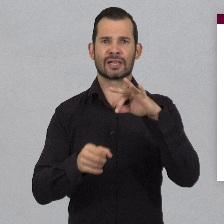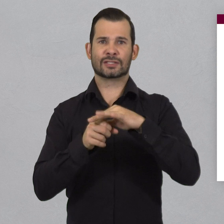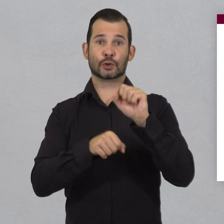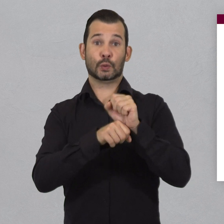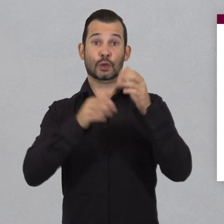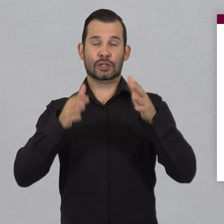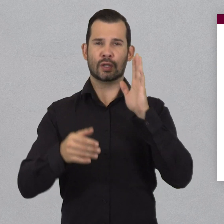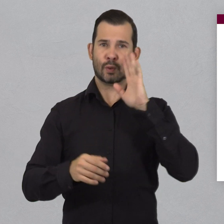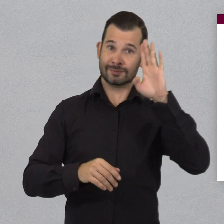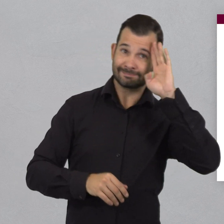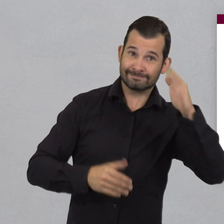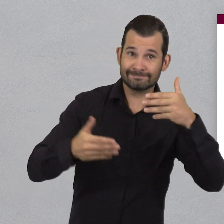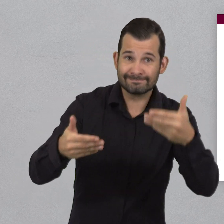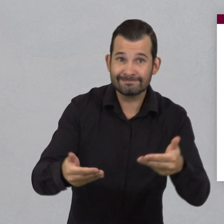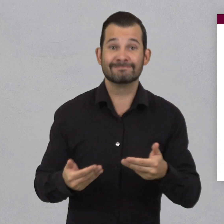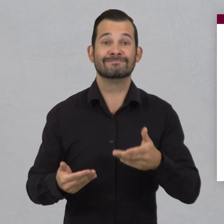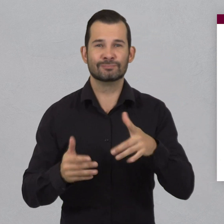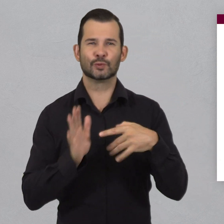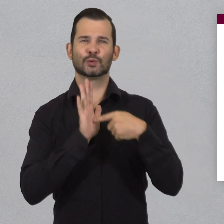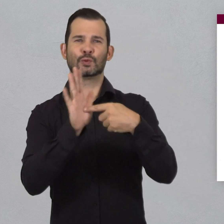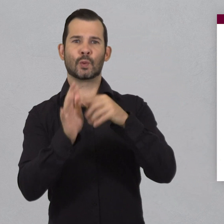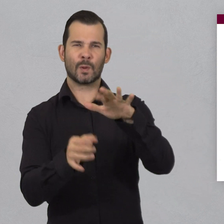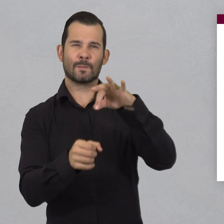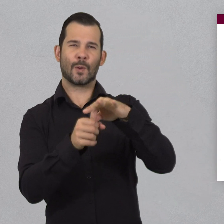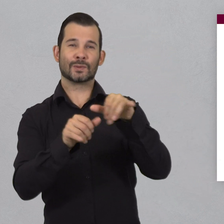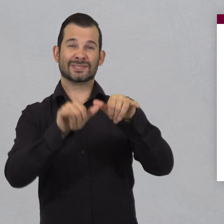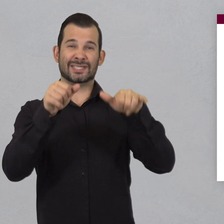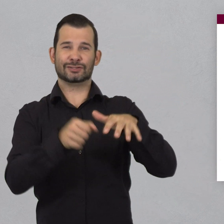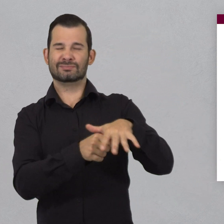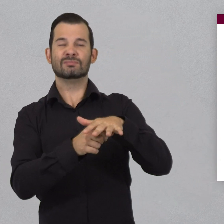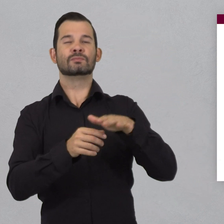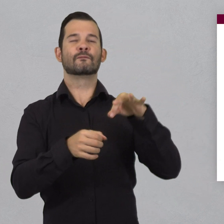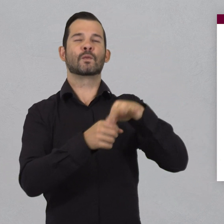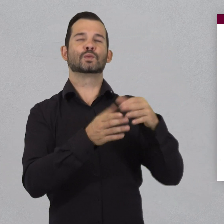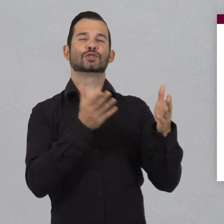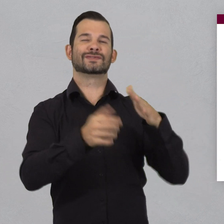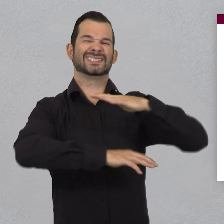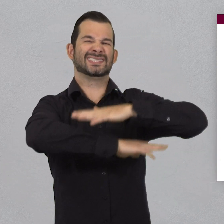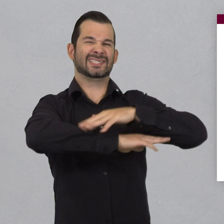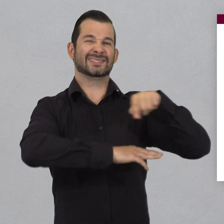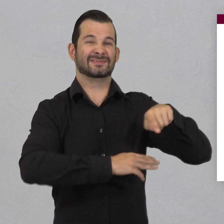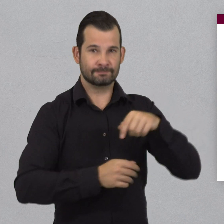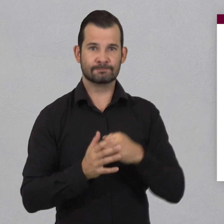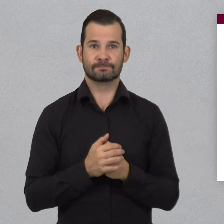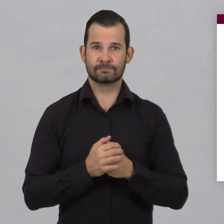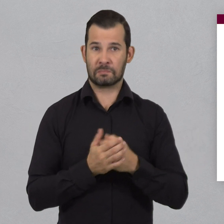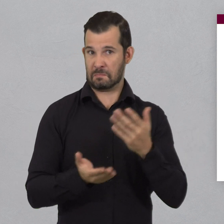greet you and show you to your polling station (voting service desk). You might have to wait